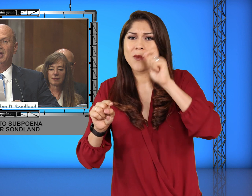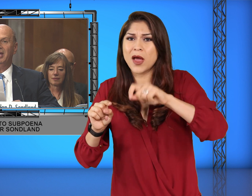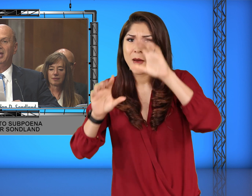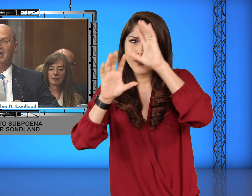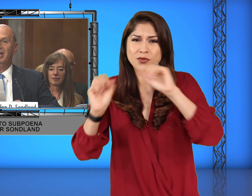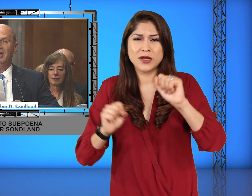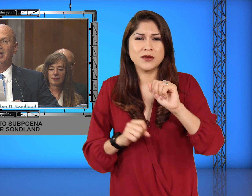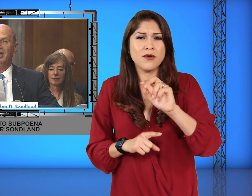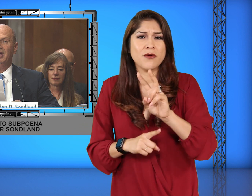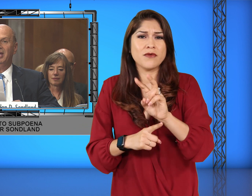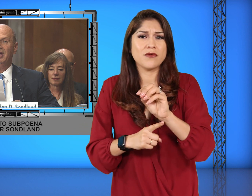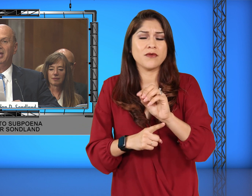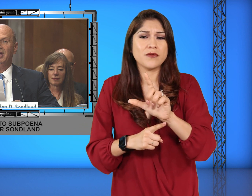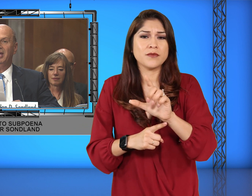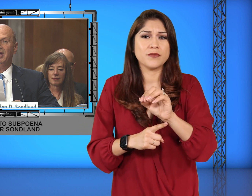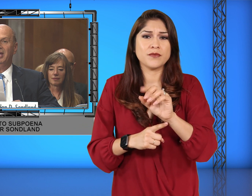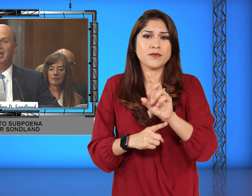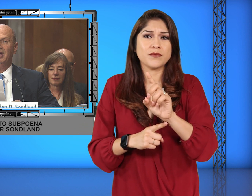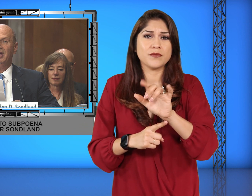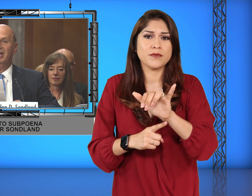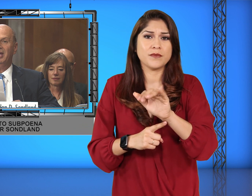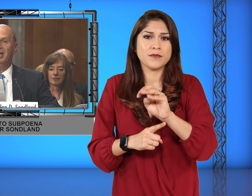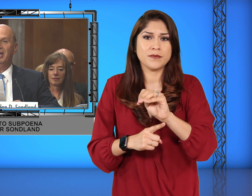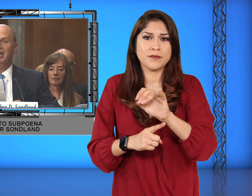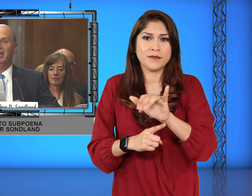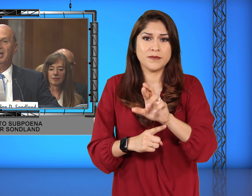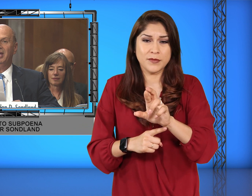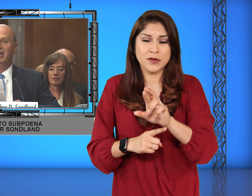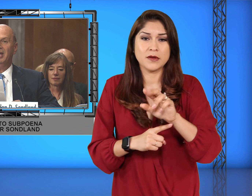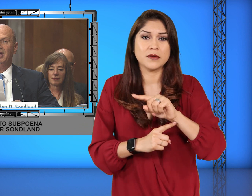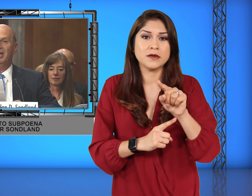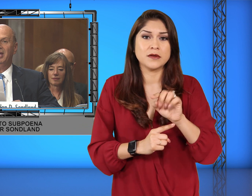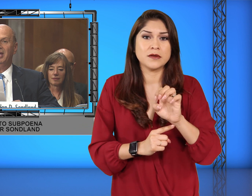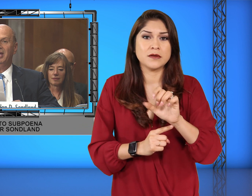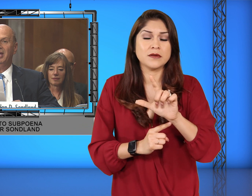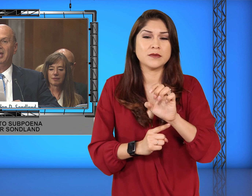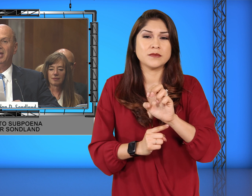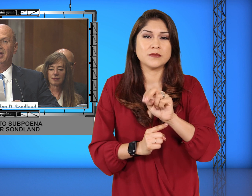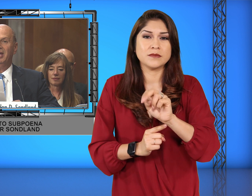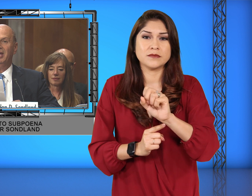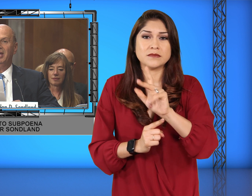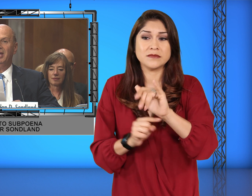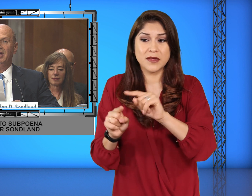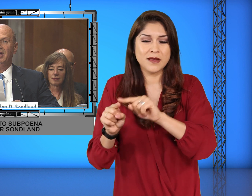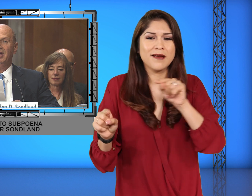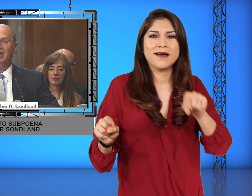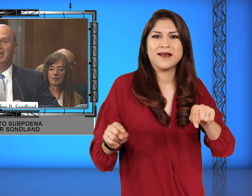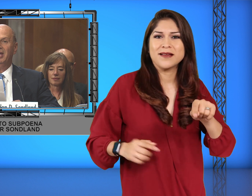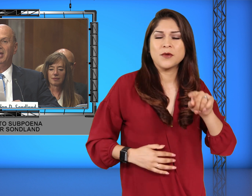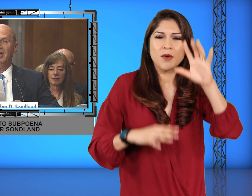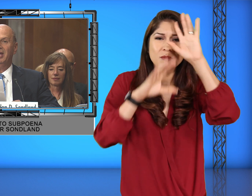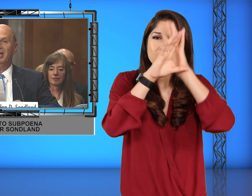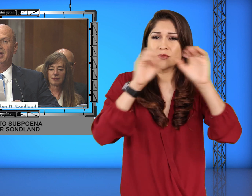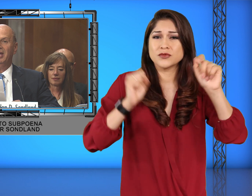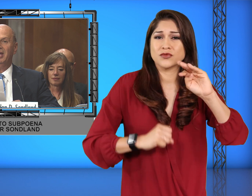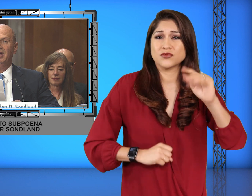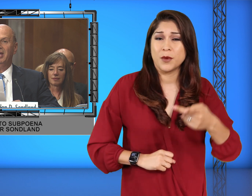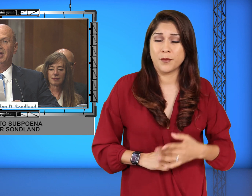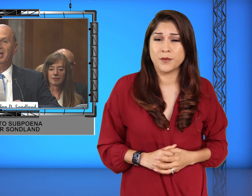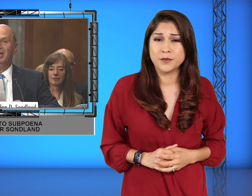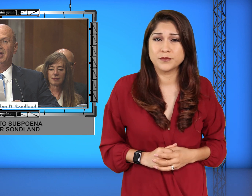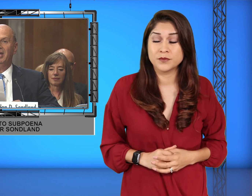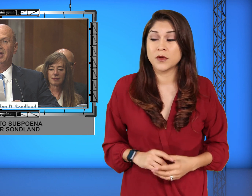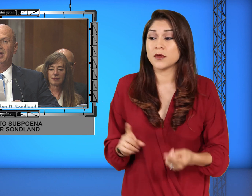to a desired meeting between Ukrainian President Volodymyr Zelensky and President Donald Trump.